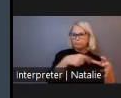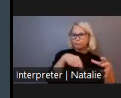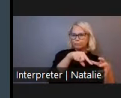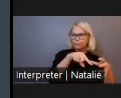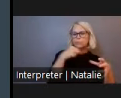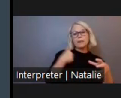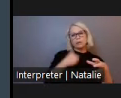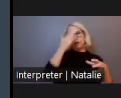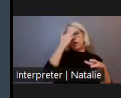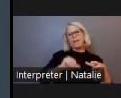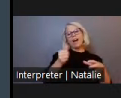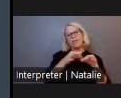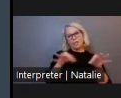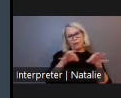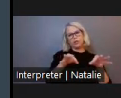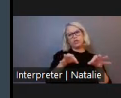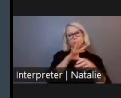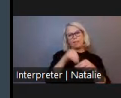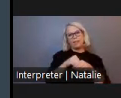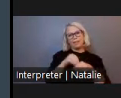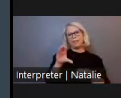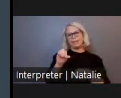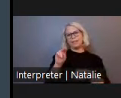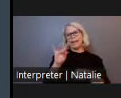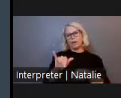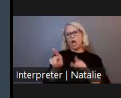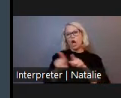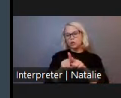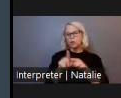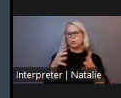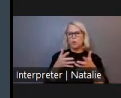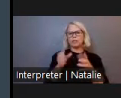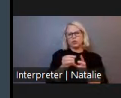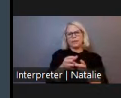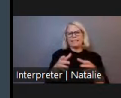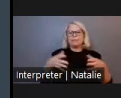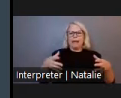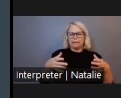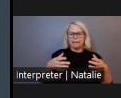there are other languages in Larimer County and we want to work to expand that and provide